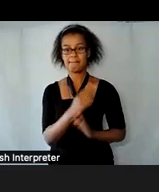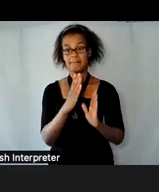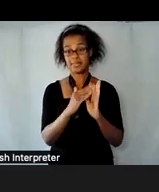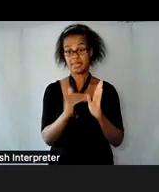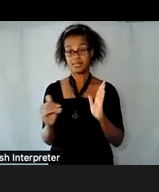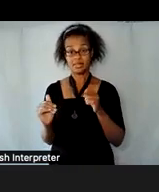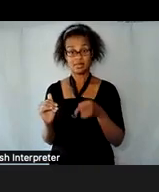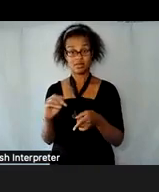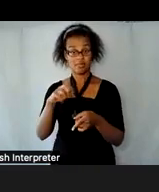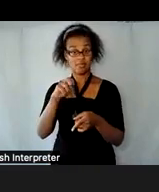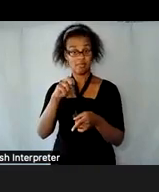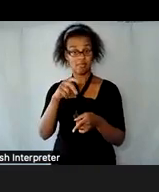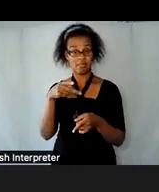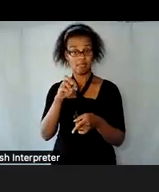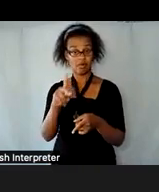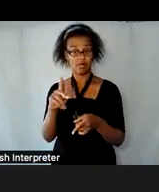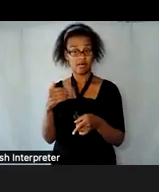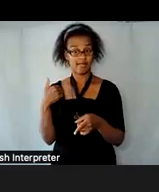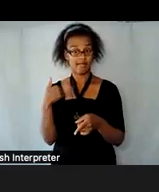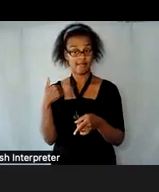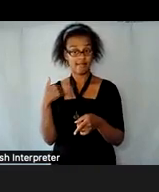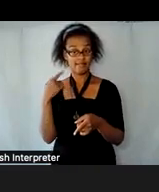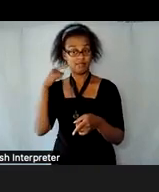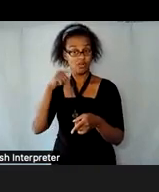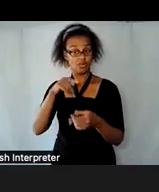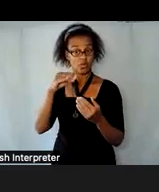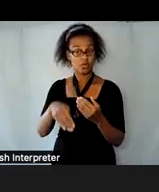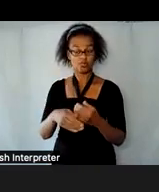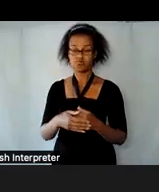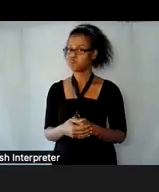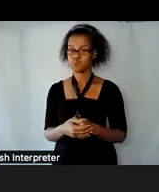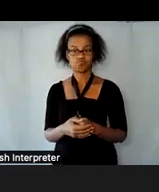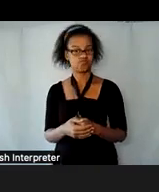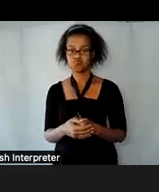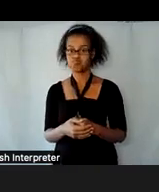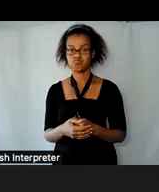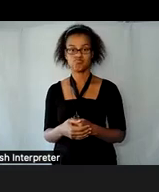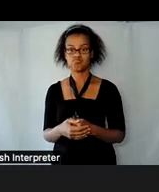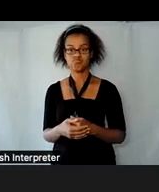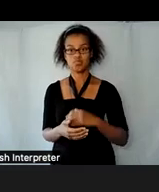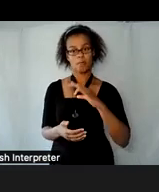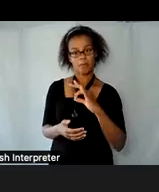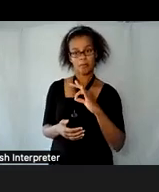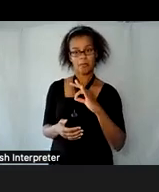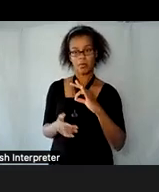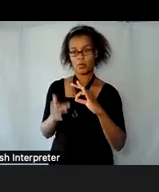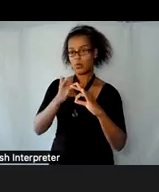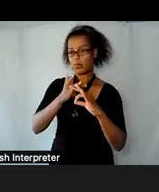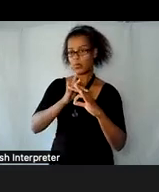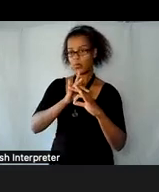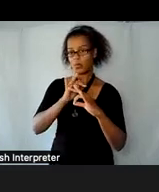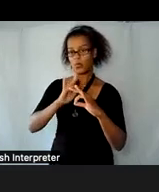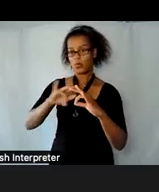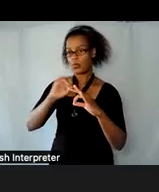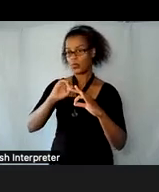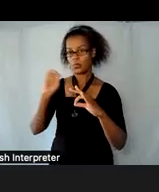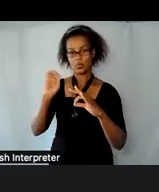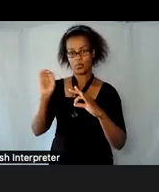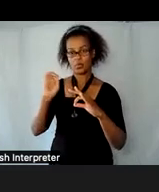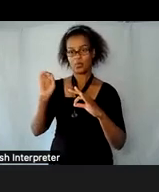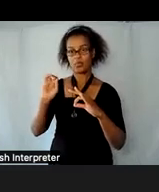And right now on the screen, you can see the map of the participating parks.